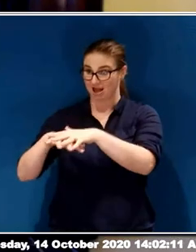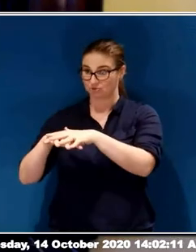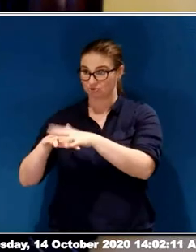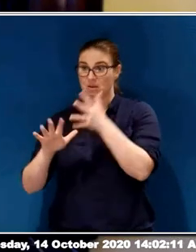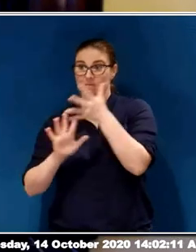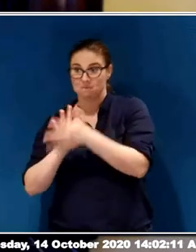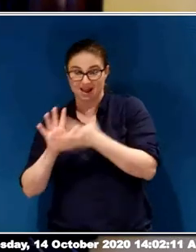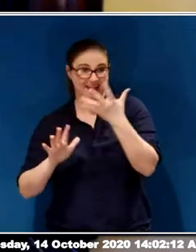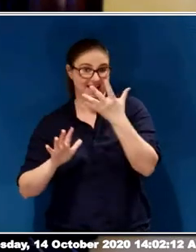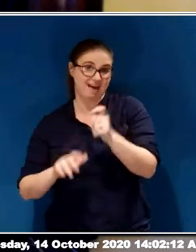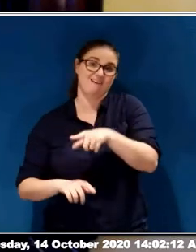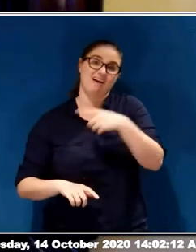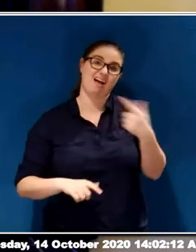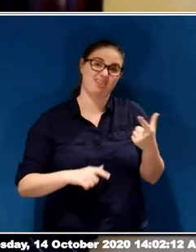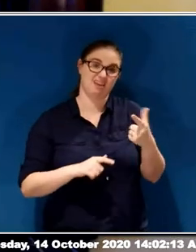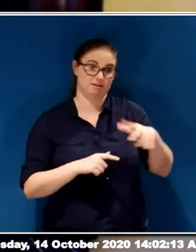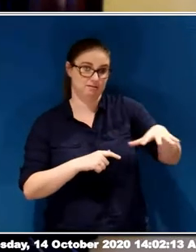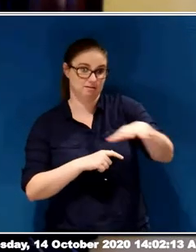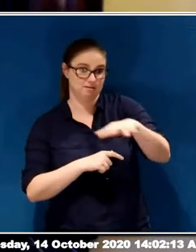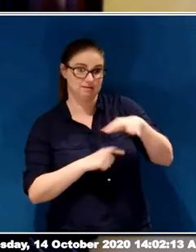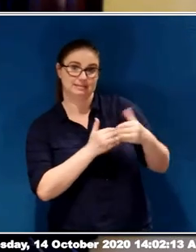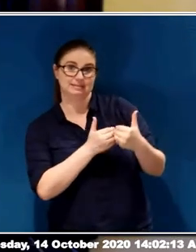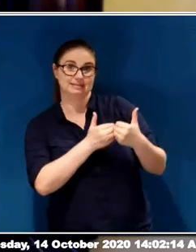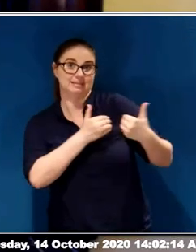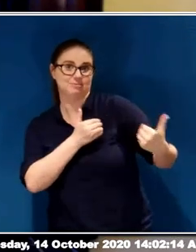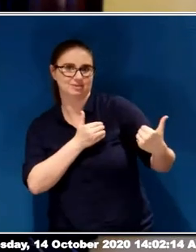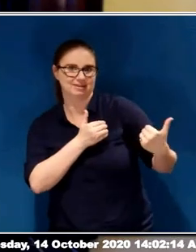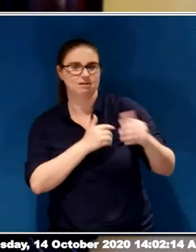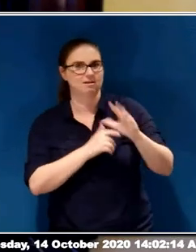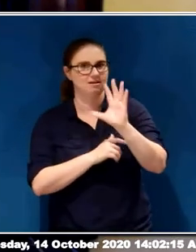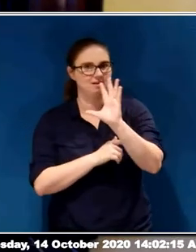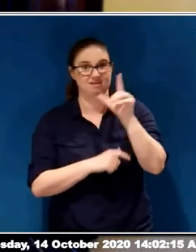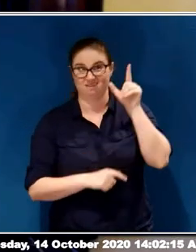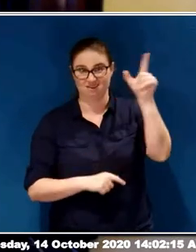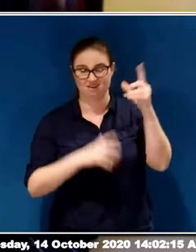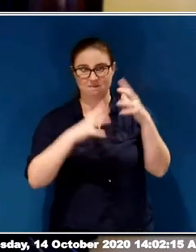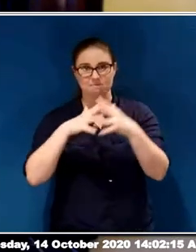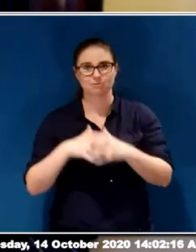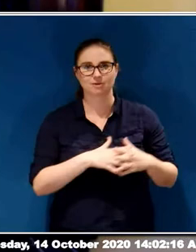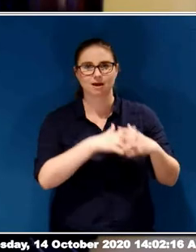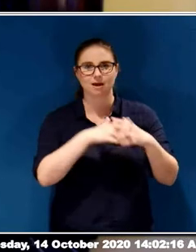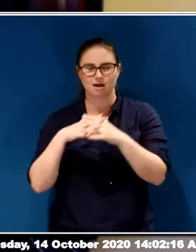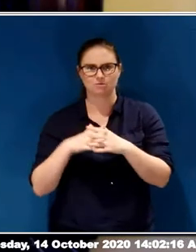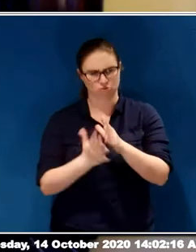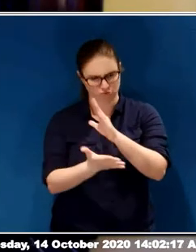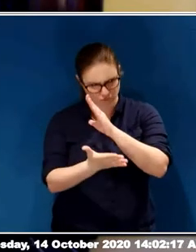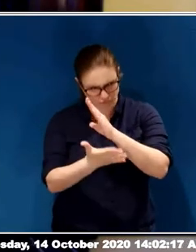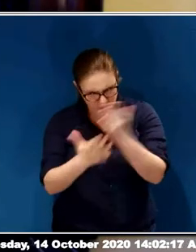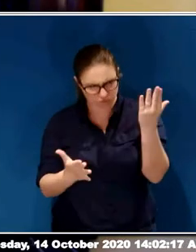But what we saw there was a genuinely inclusive model in the public school system. For example, allied